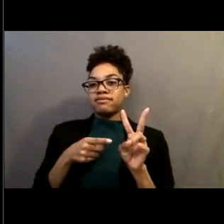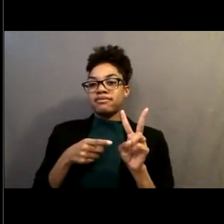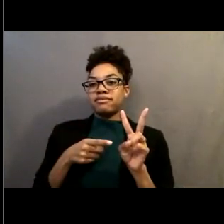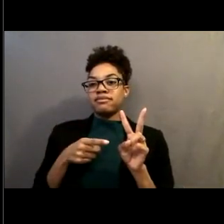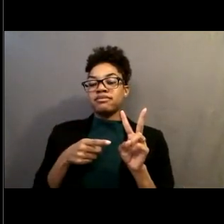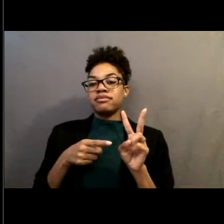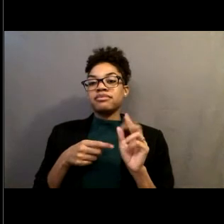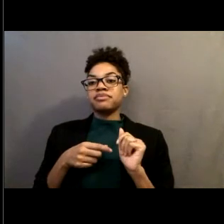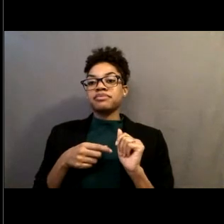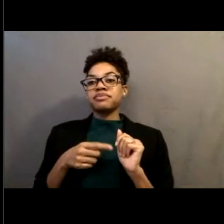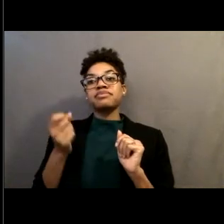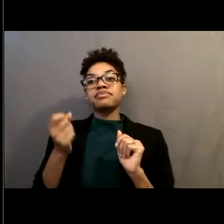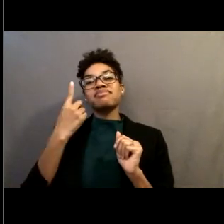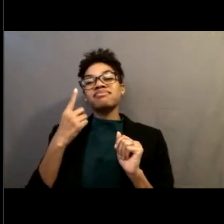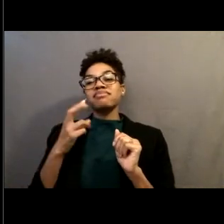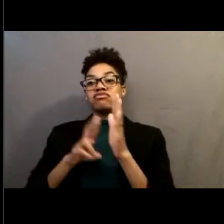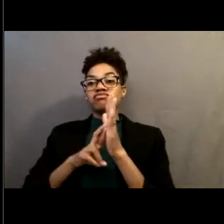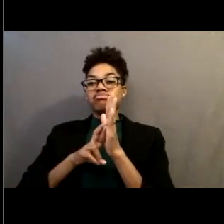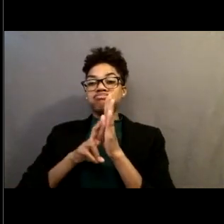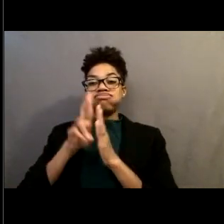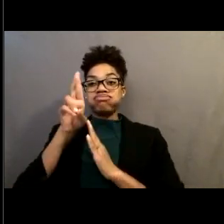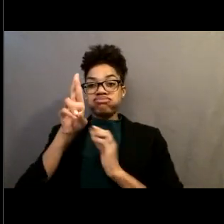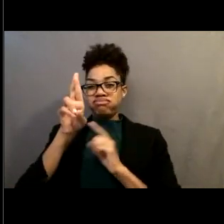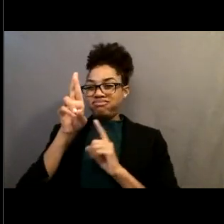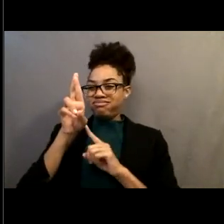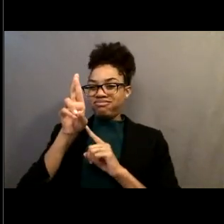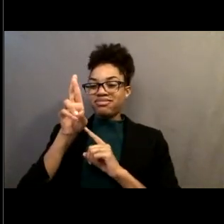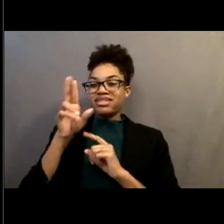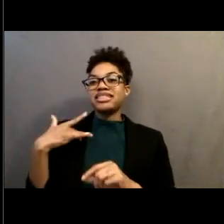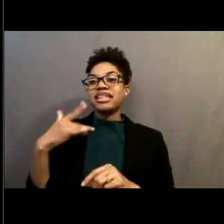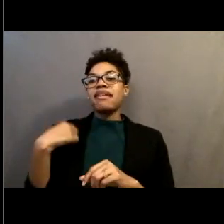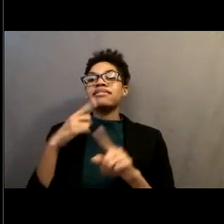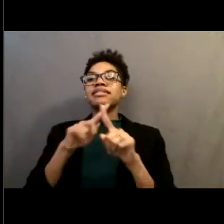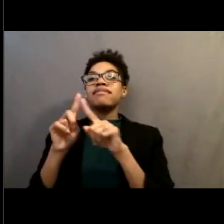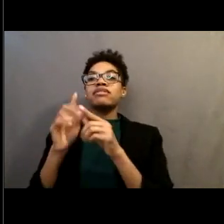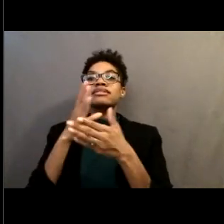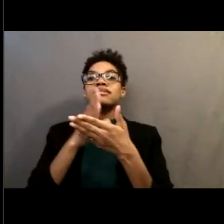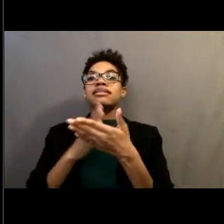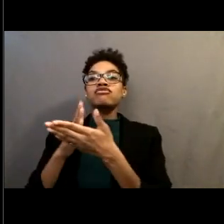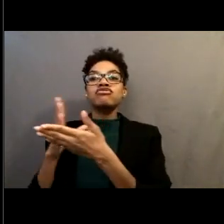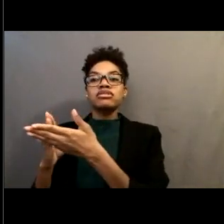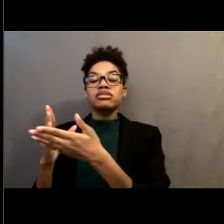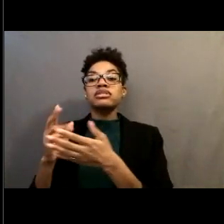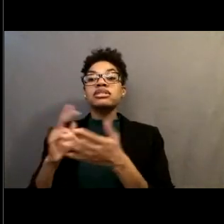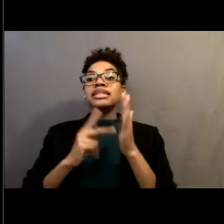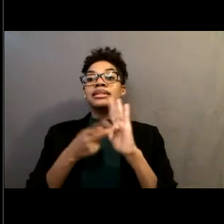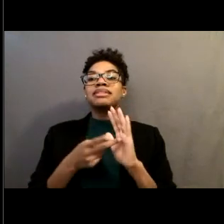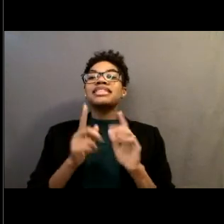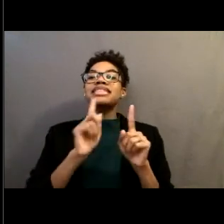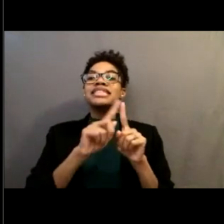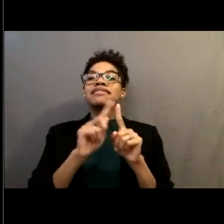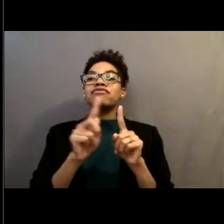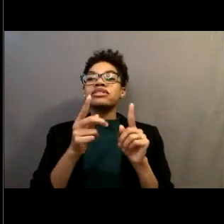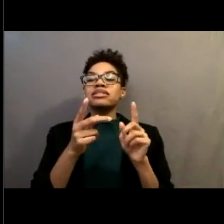but a rocket is usually a number of different stages. Which is basically pieces of the rocket will fall off as they finished doing their job.